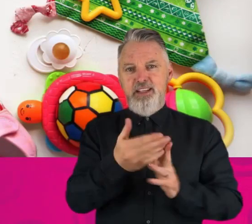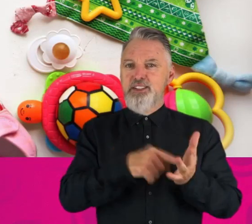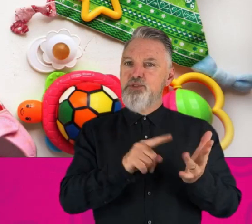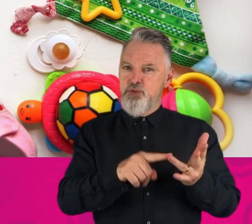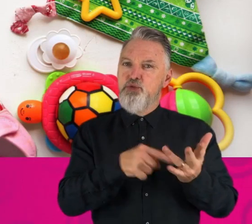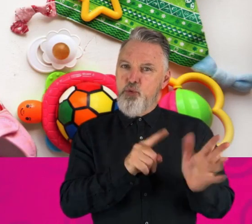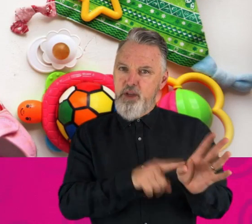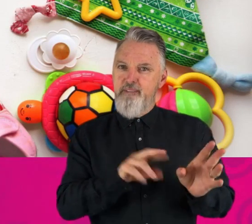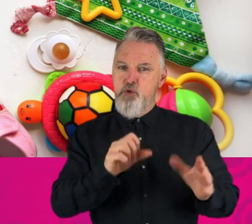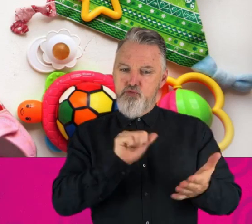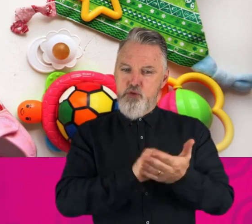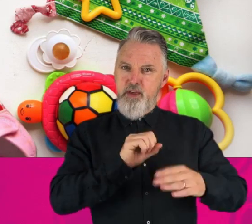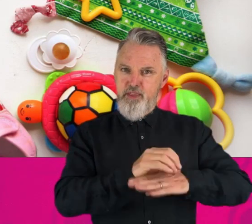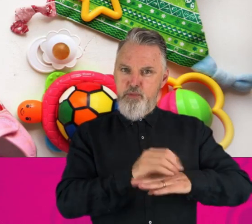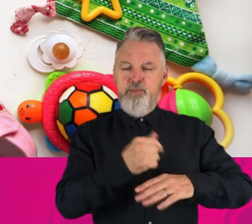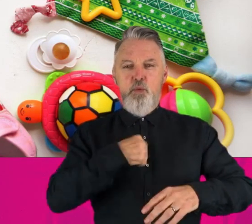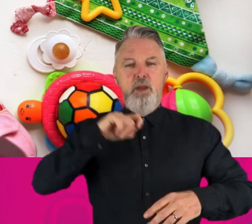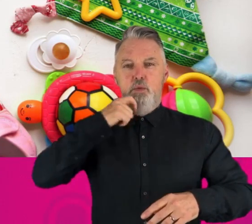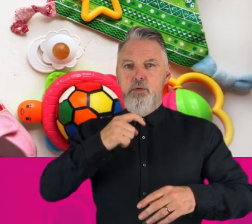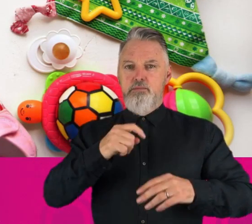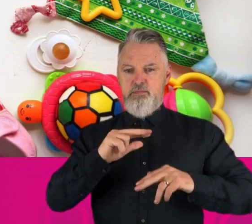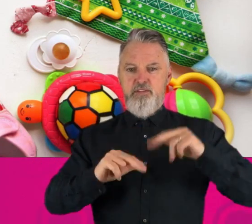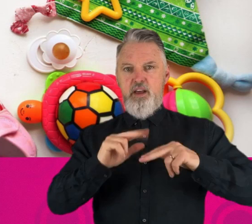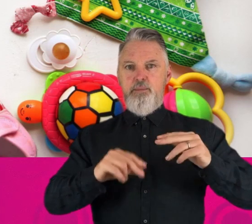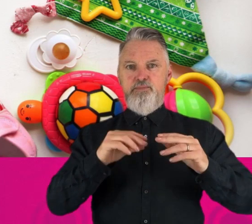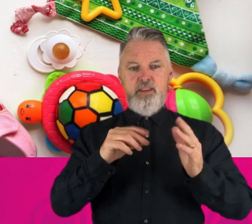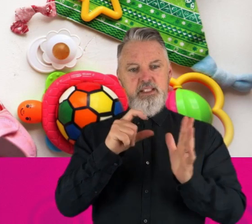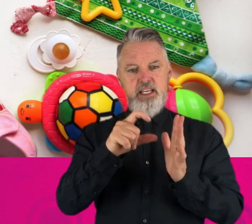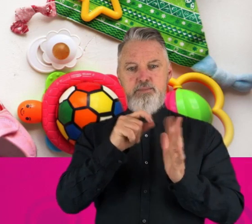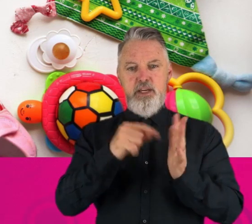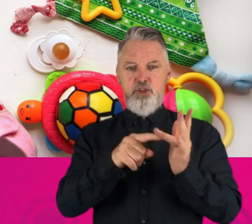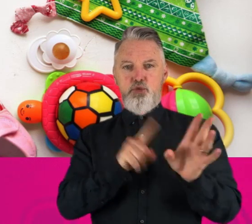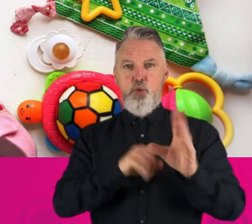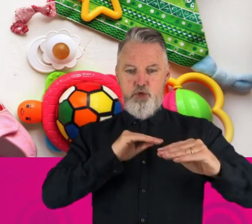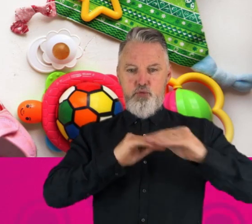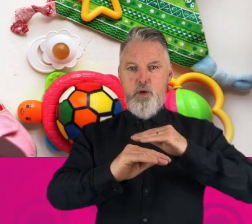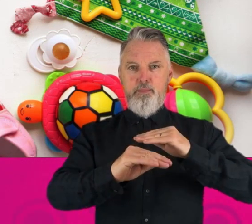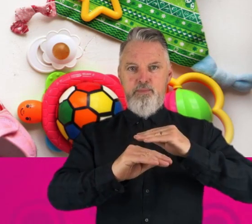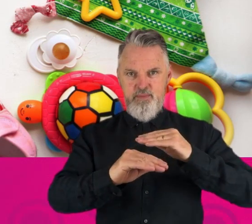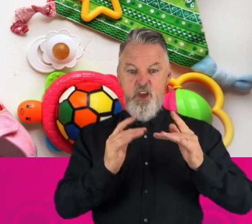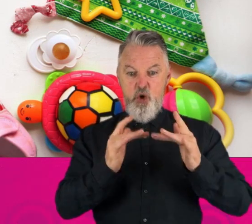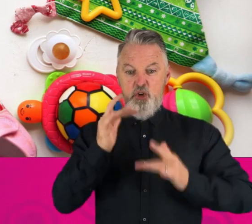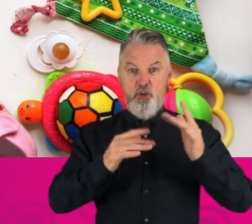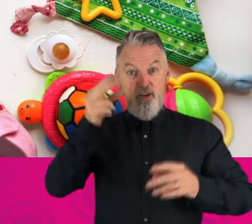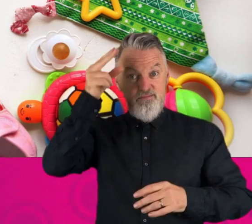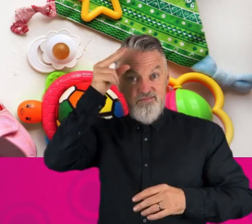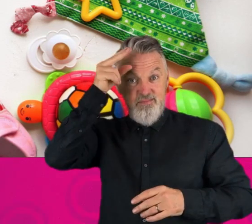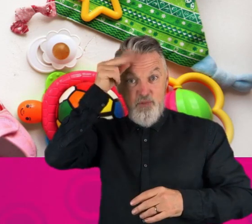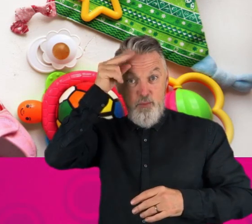To do this, we plan to build CPToySwap, the first global online library for gifting or swapping therapy toys.